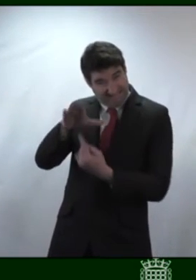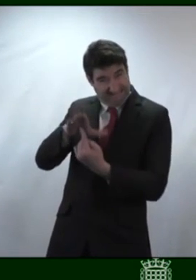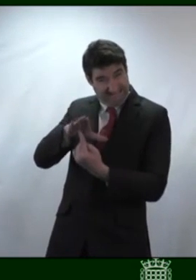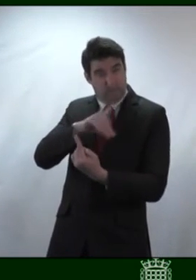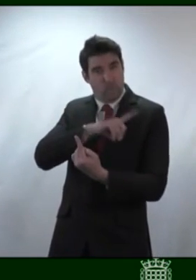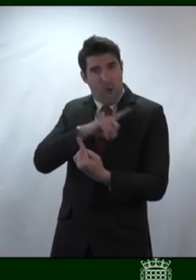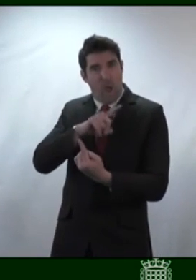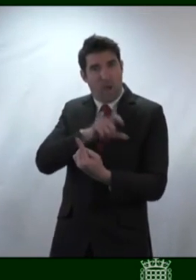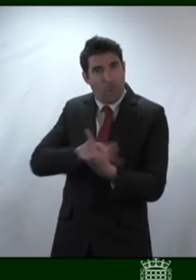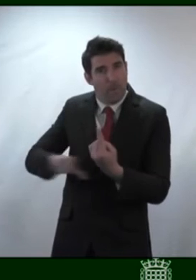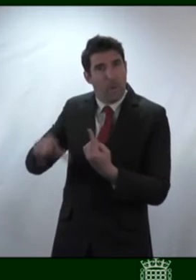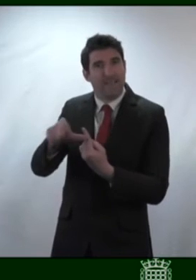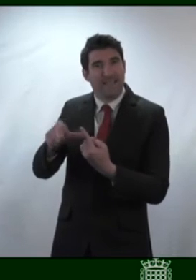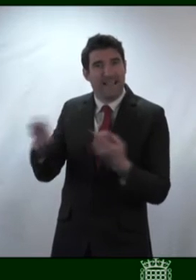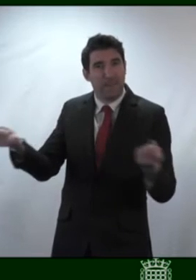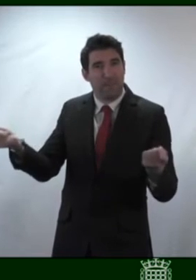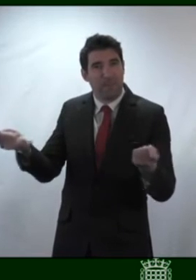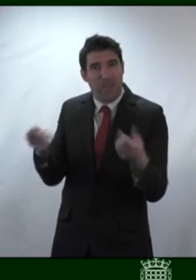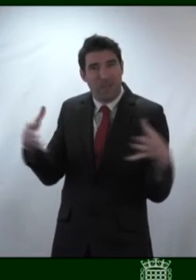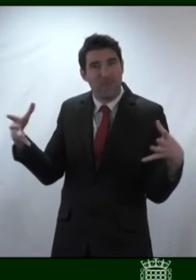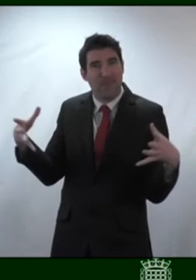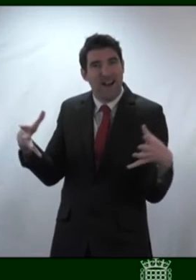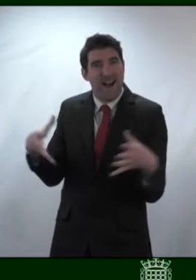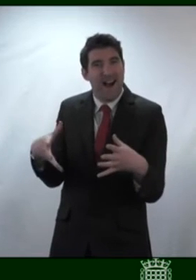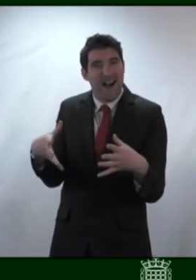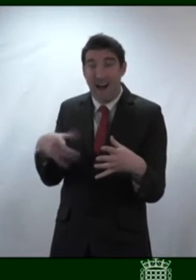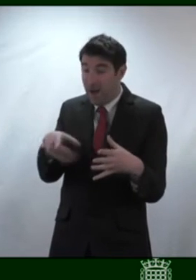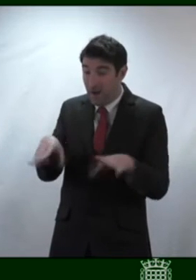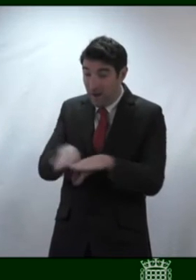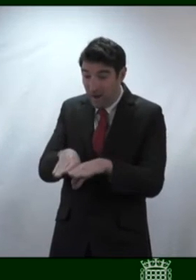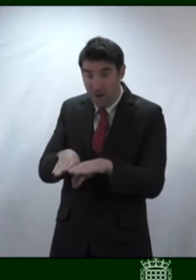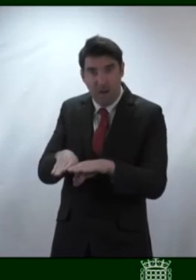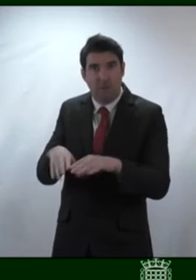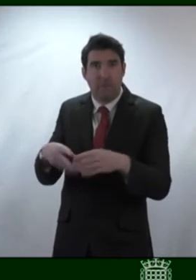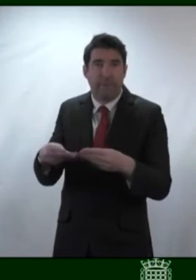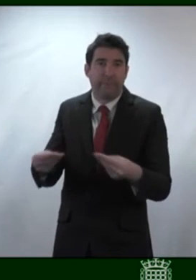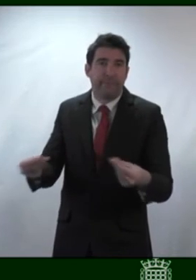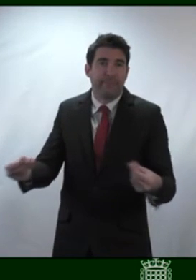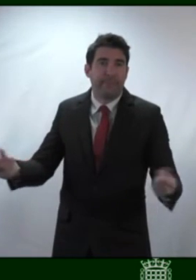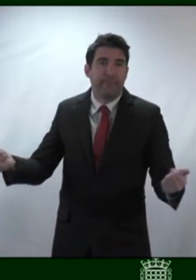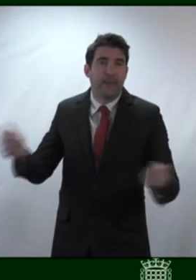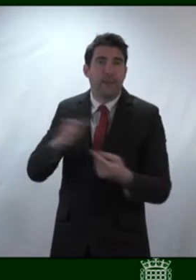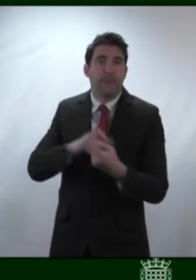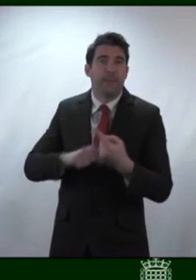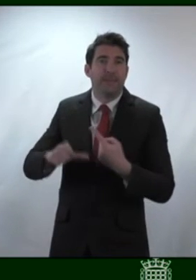Will the Prime Minister commit to bringing forward a financial support scheme that will allow our